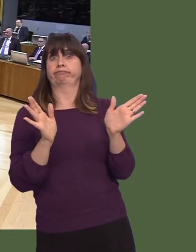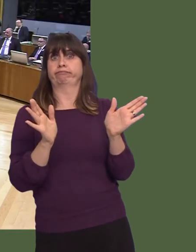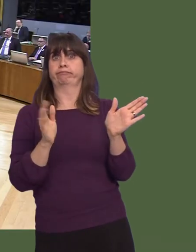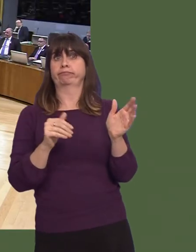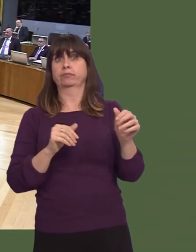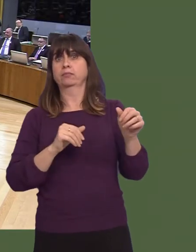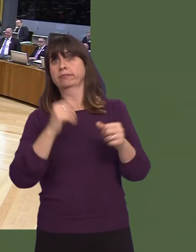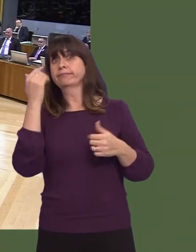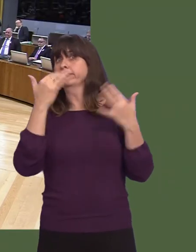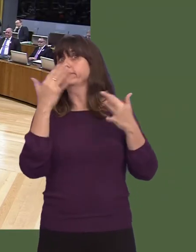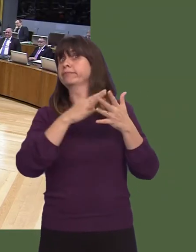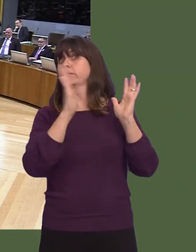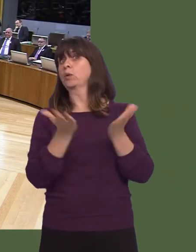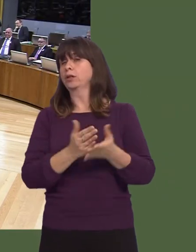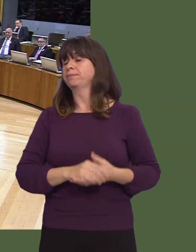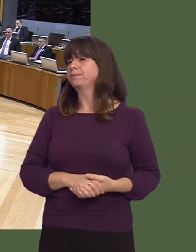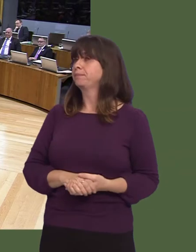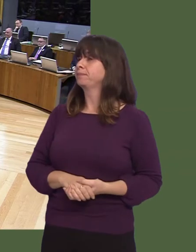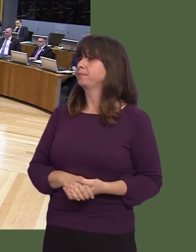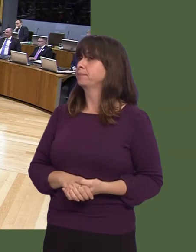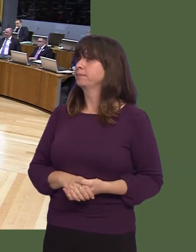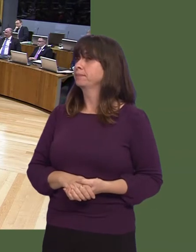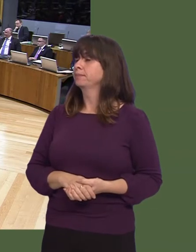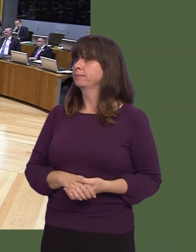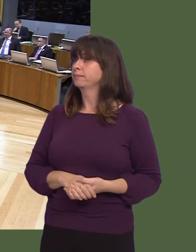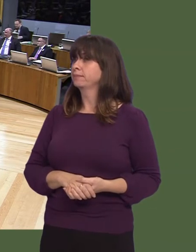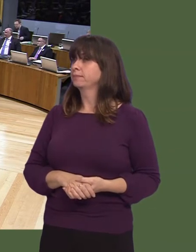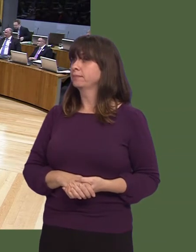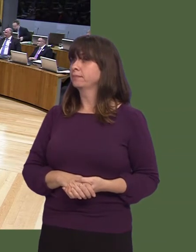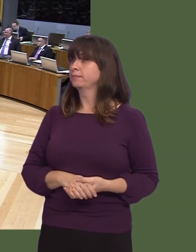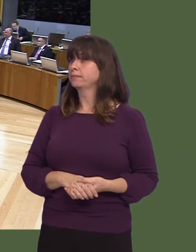Vikki Howells AM: 7. Sut y mae Llywodraeth Cymru yn blaenoriaethu'r gefnogaeth i wasanaethau